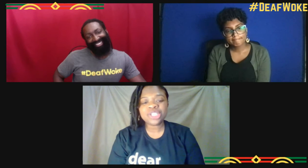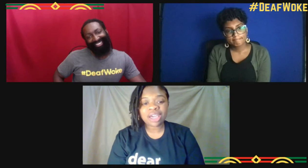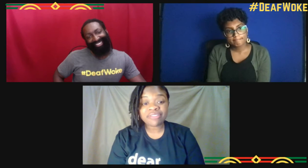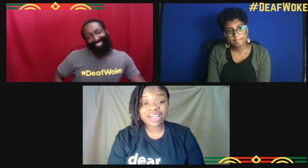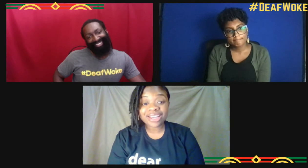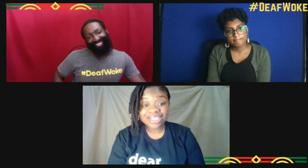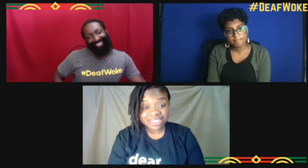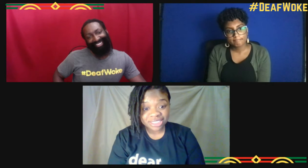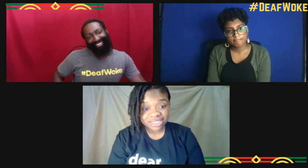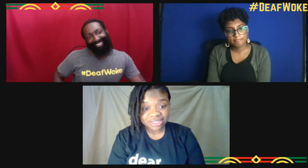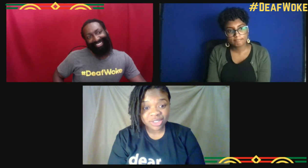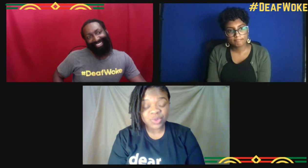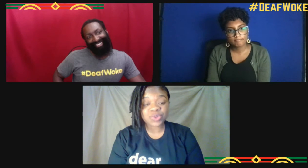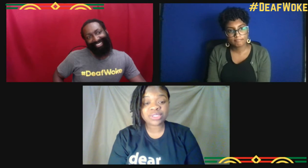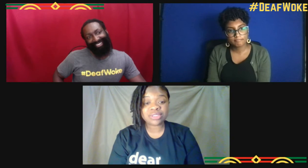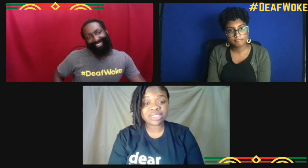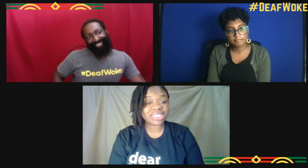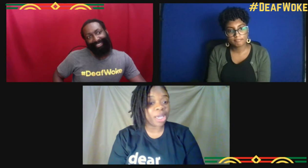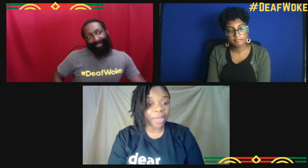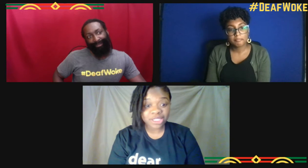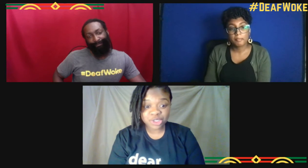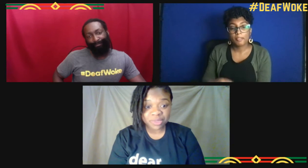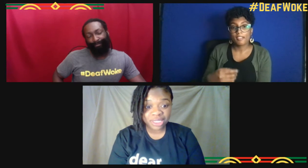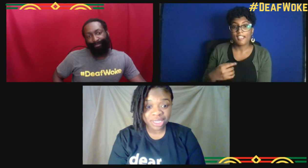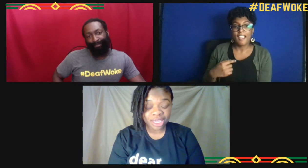I actually have a cousin who's the same age as me